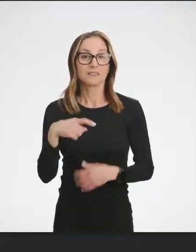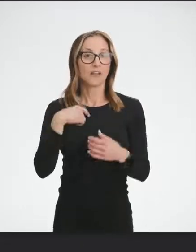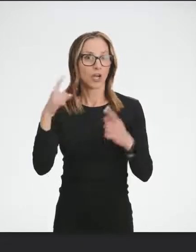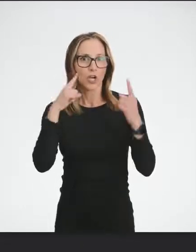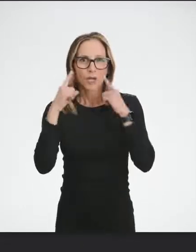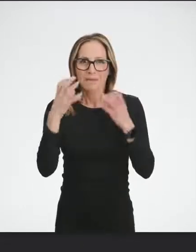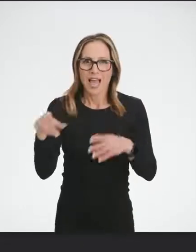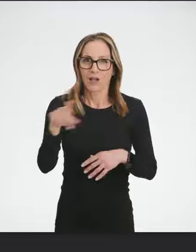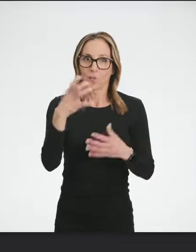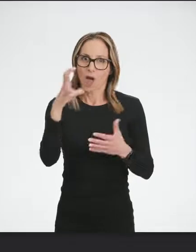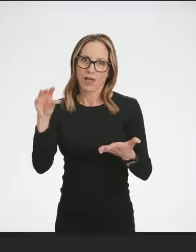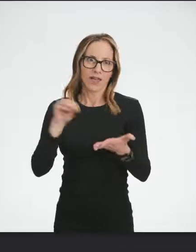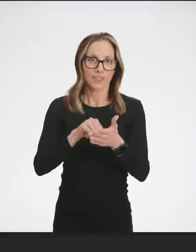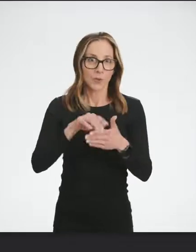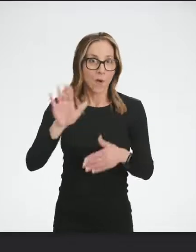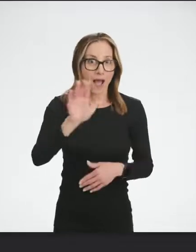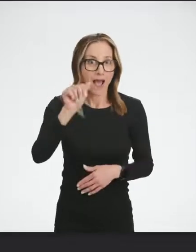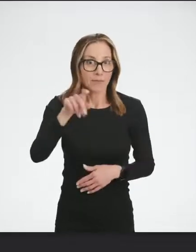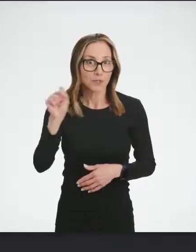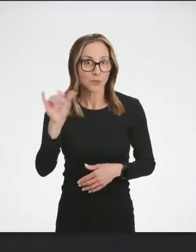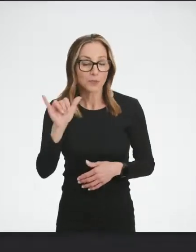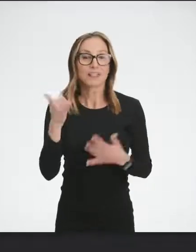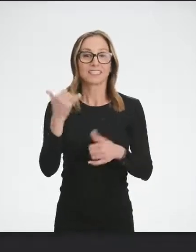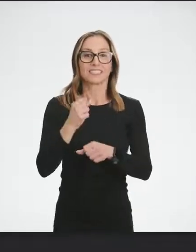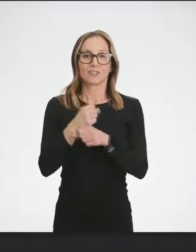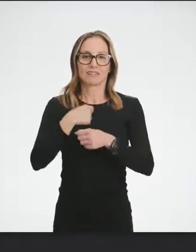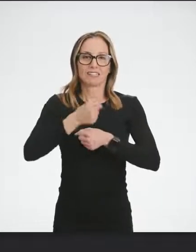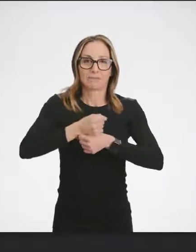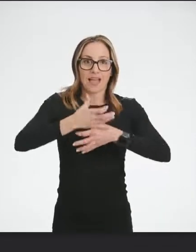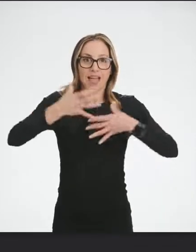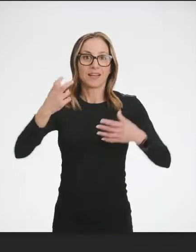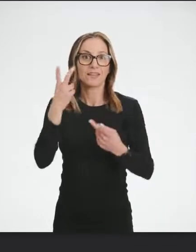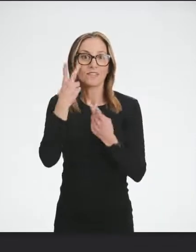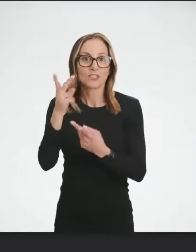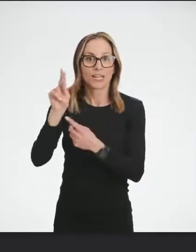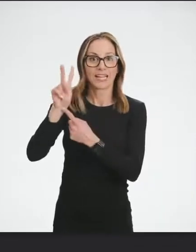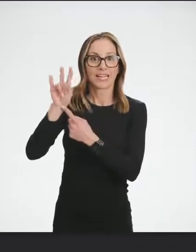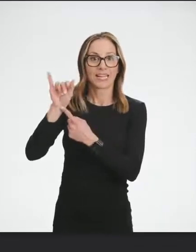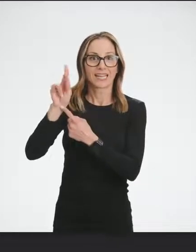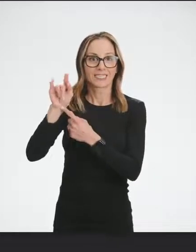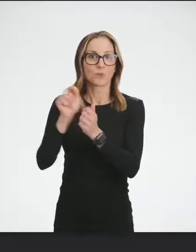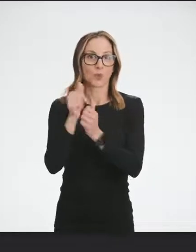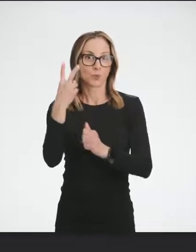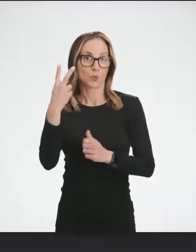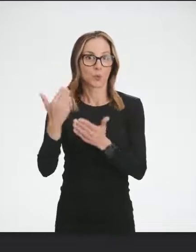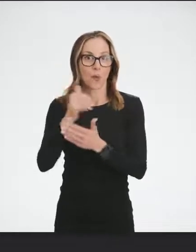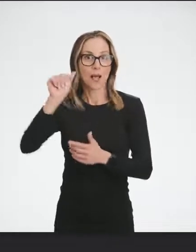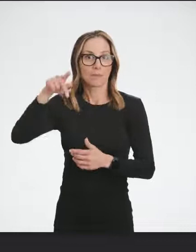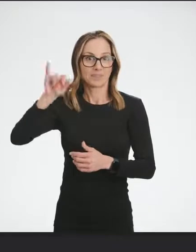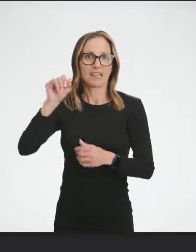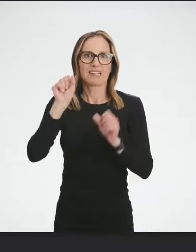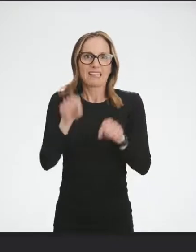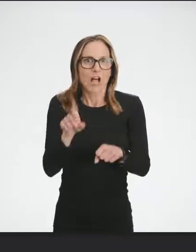So this year, we are expanding VisionKit with two new APIs that will allow you to do just that.